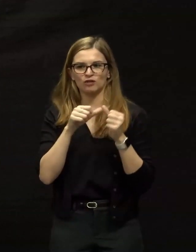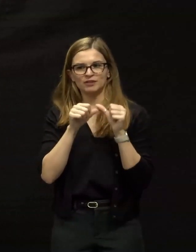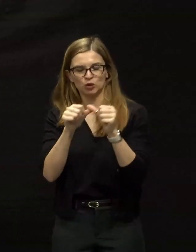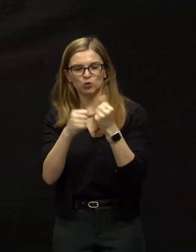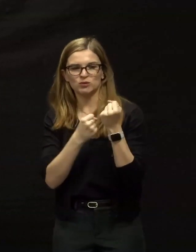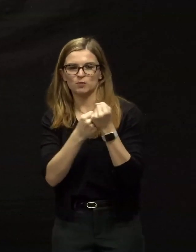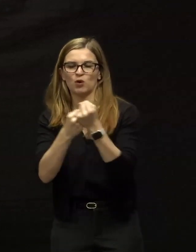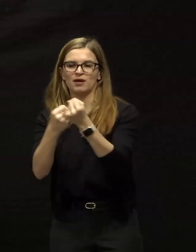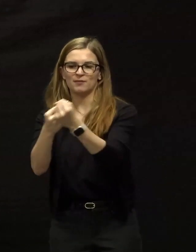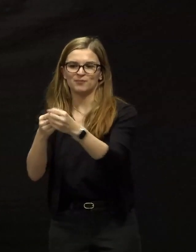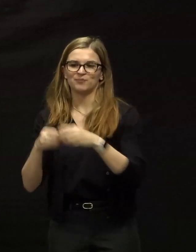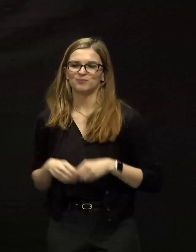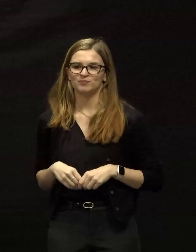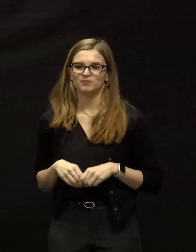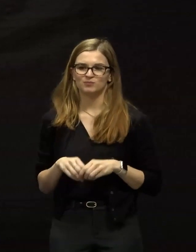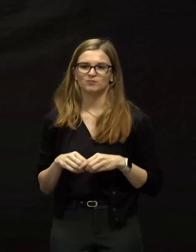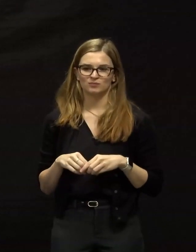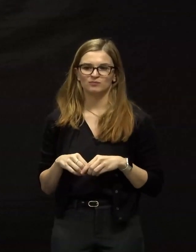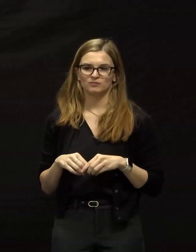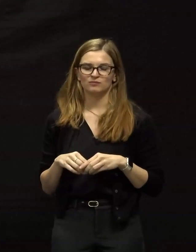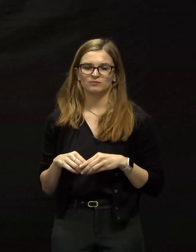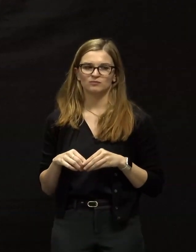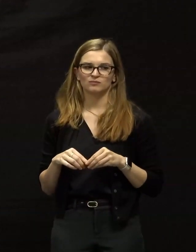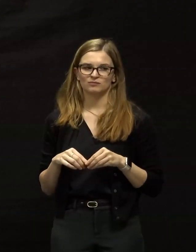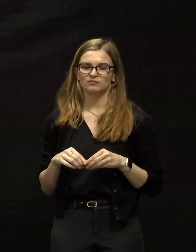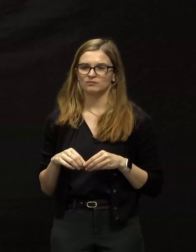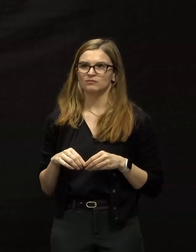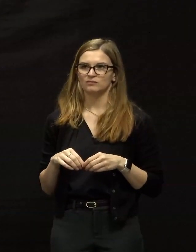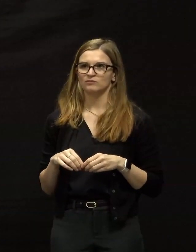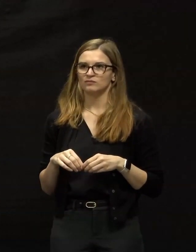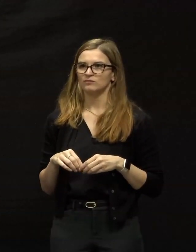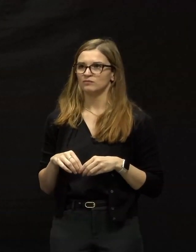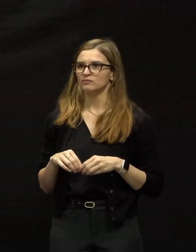And we do follow up with those parents and families to provide that ongoing support to them.